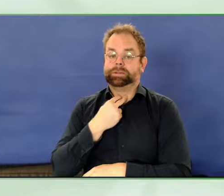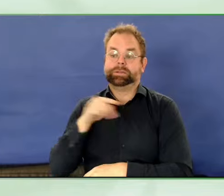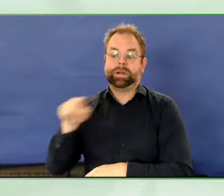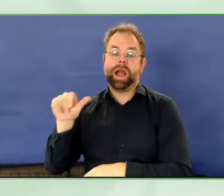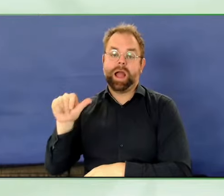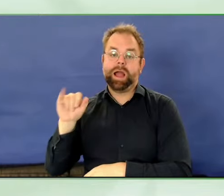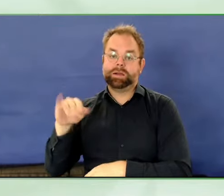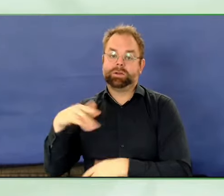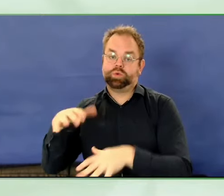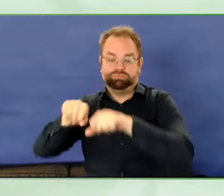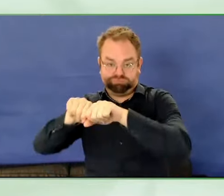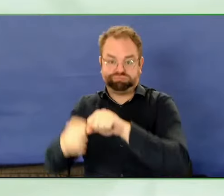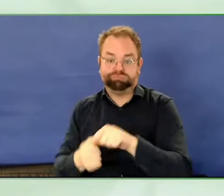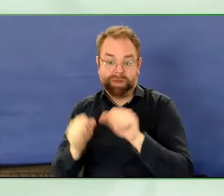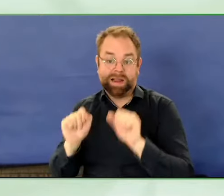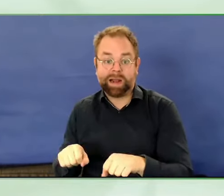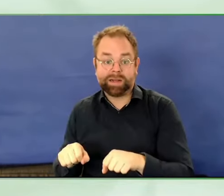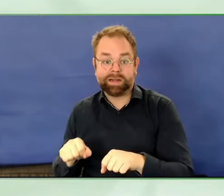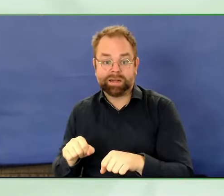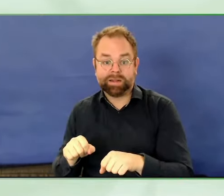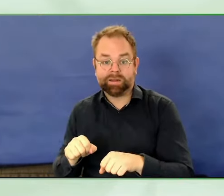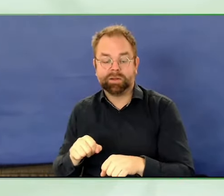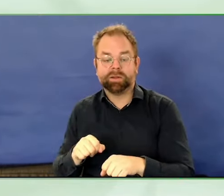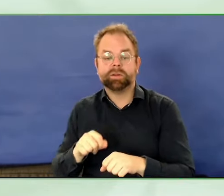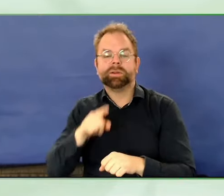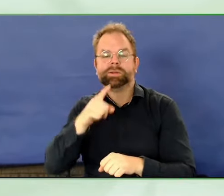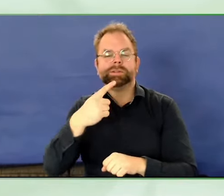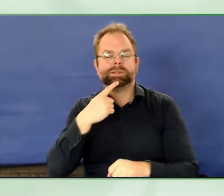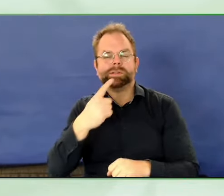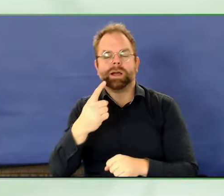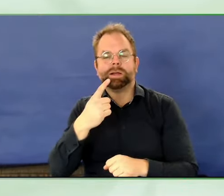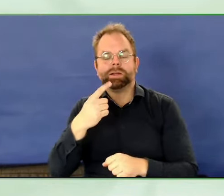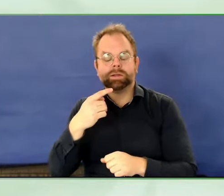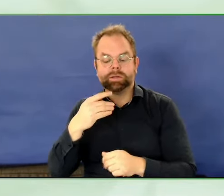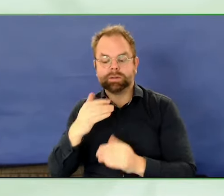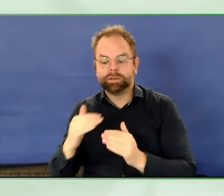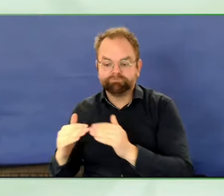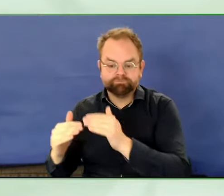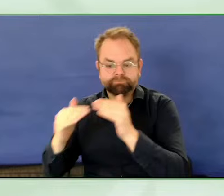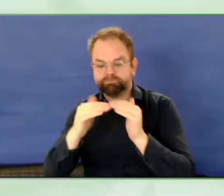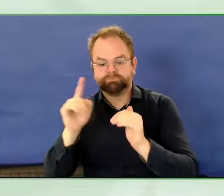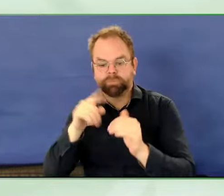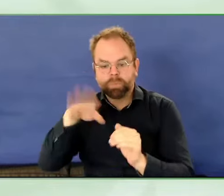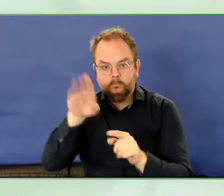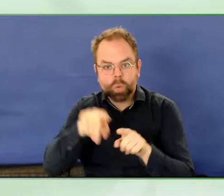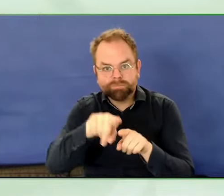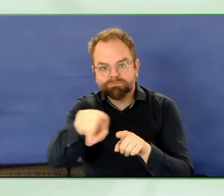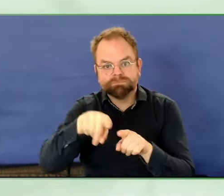And we want to keep that in mind, and also keep that in mind that people with disabilities